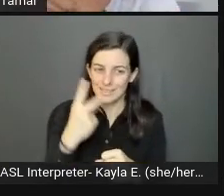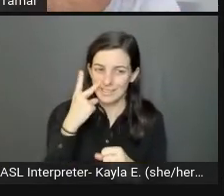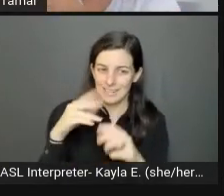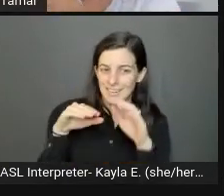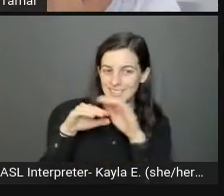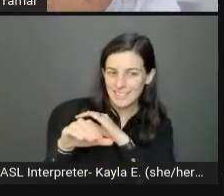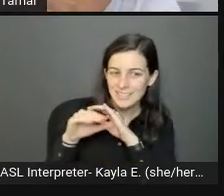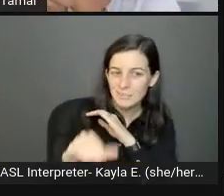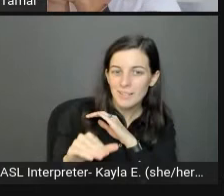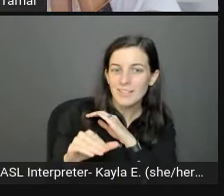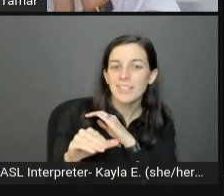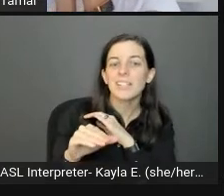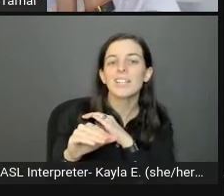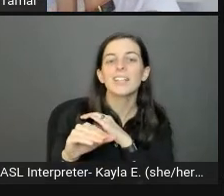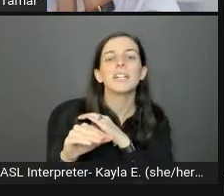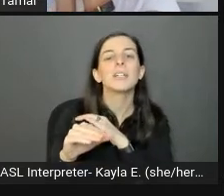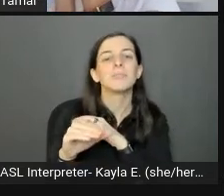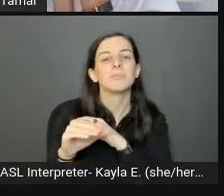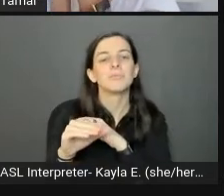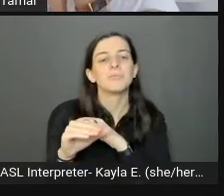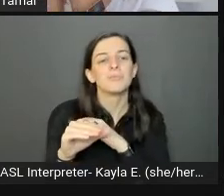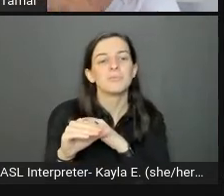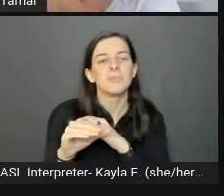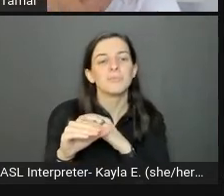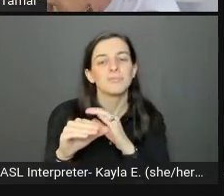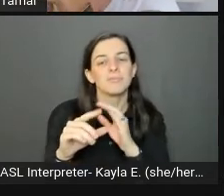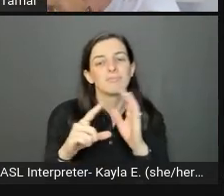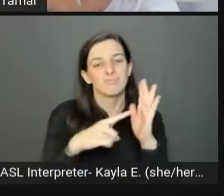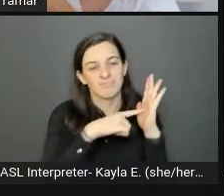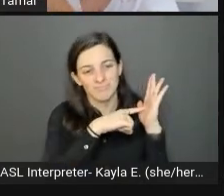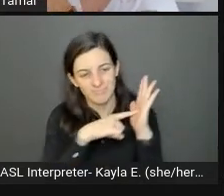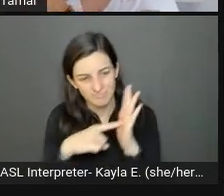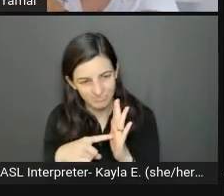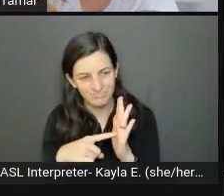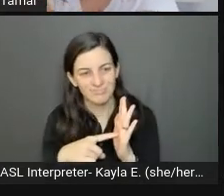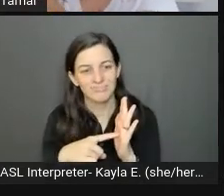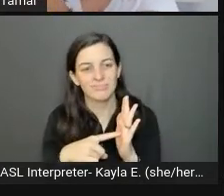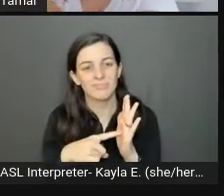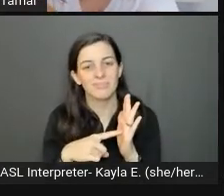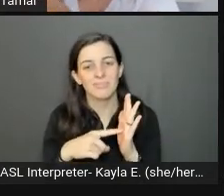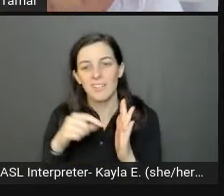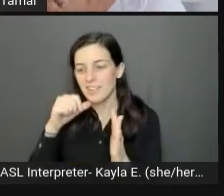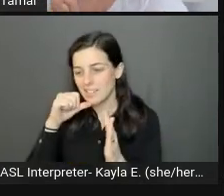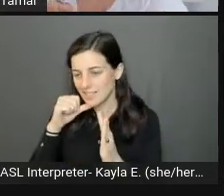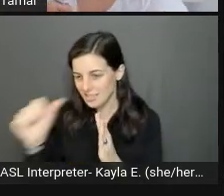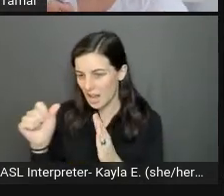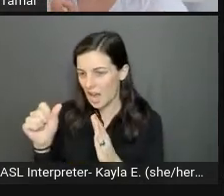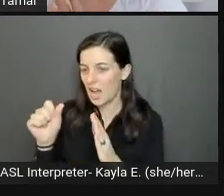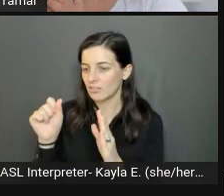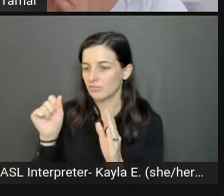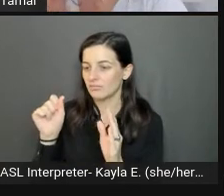to the non-accessibility professionals or personnel within an organization.